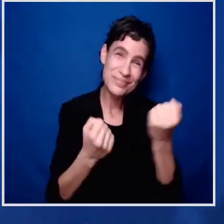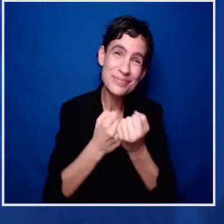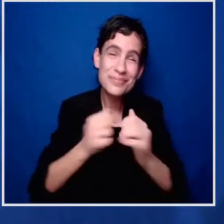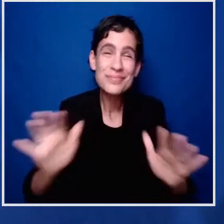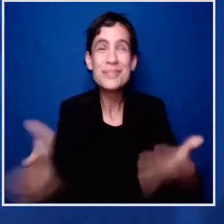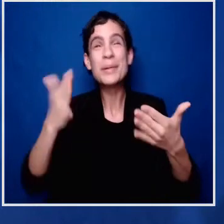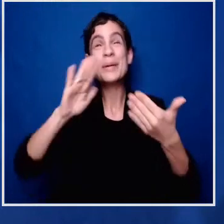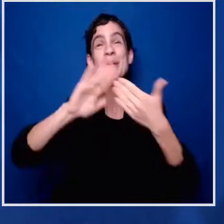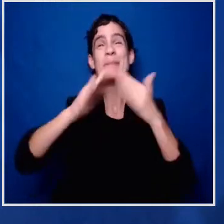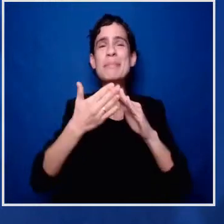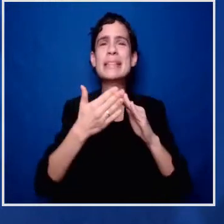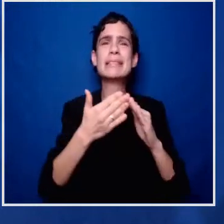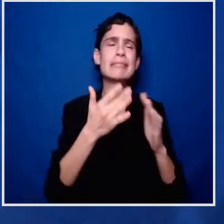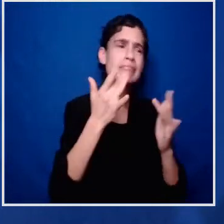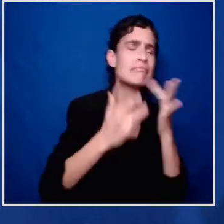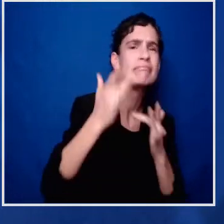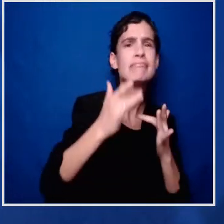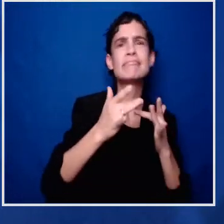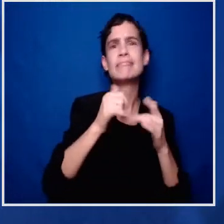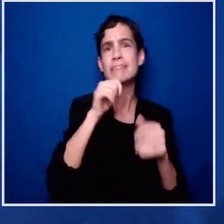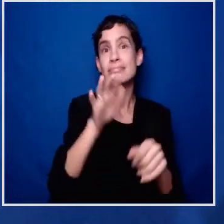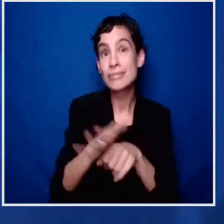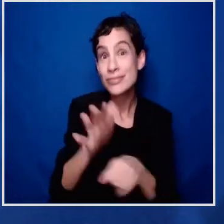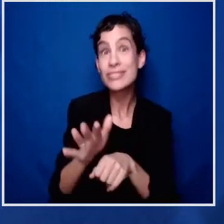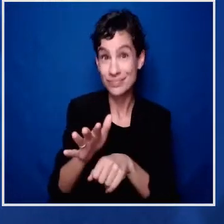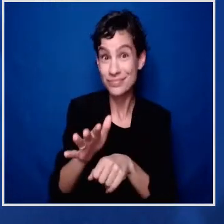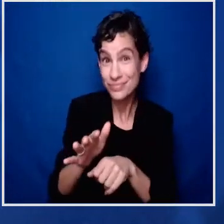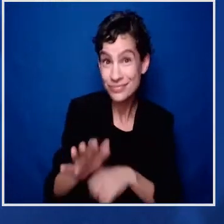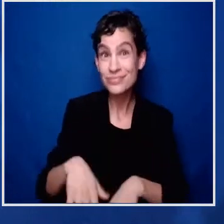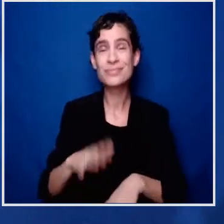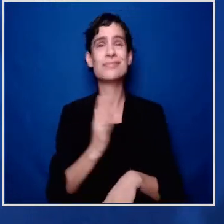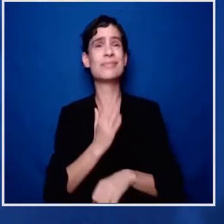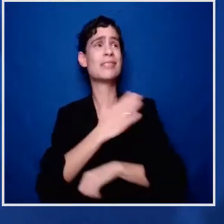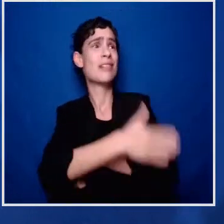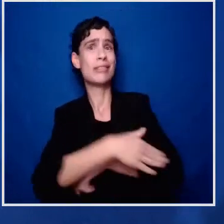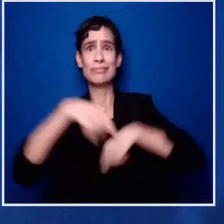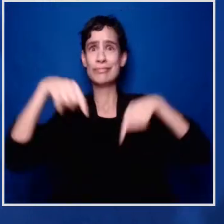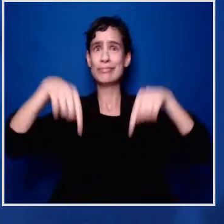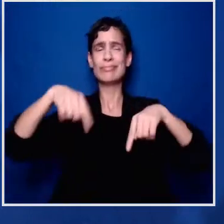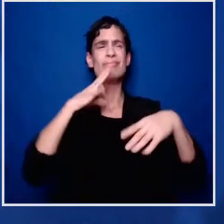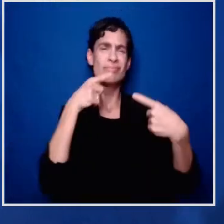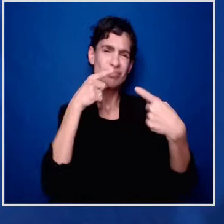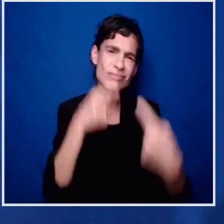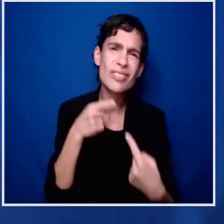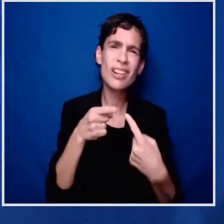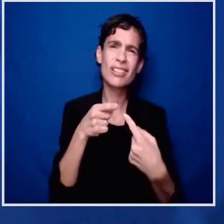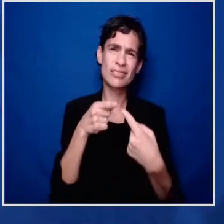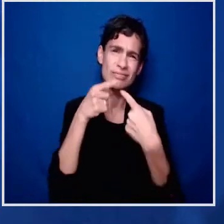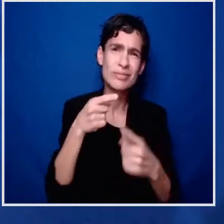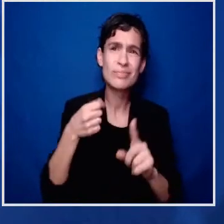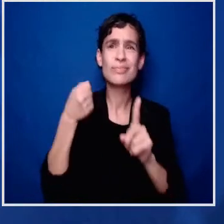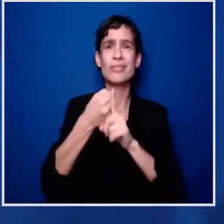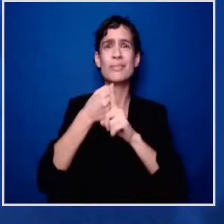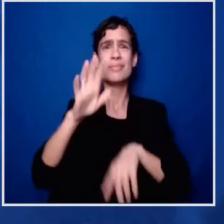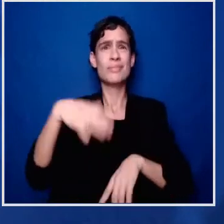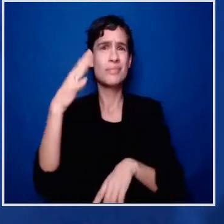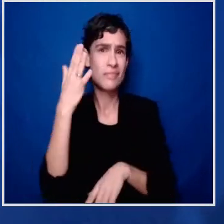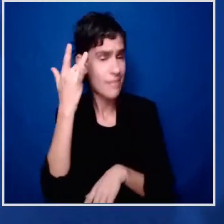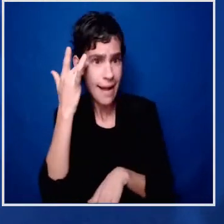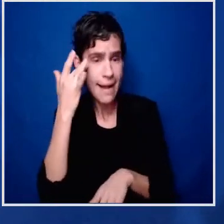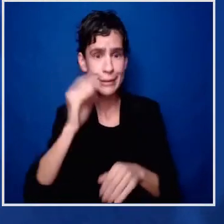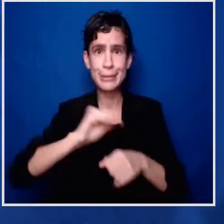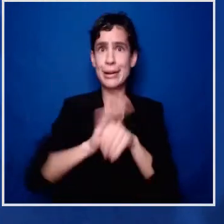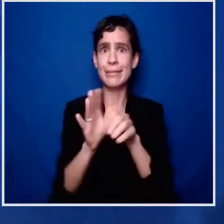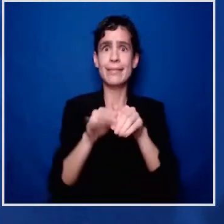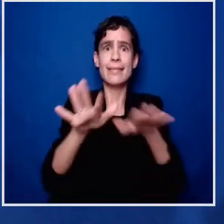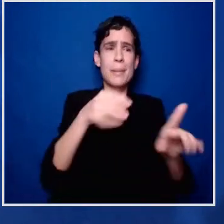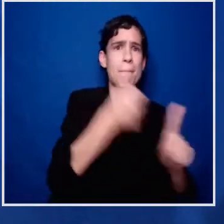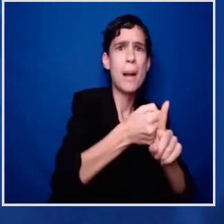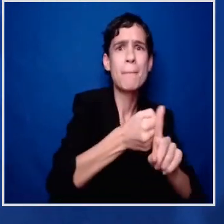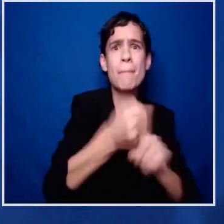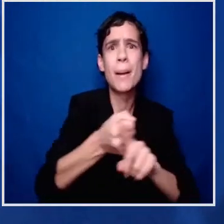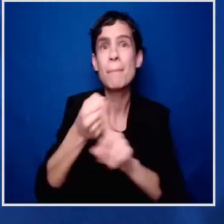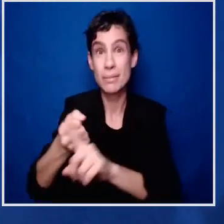TODAY.